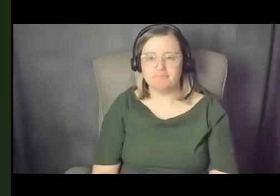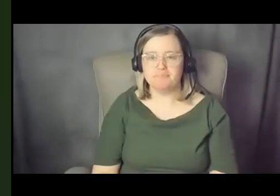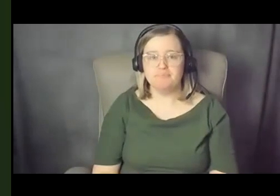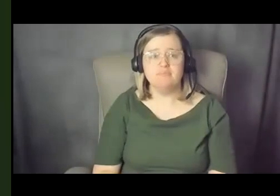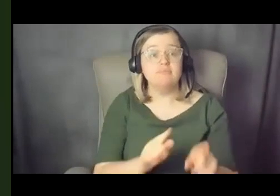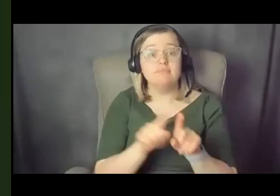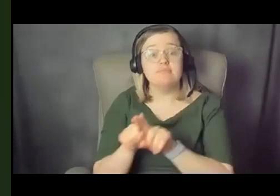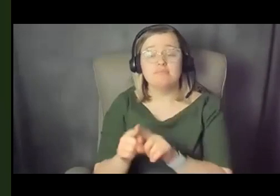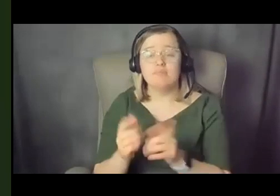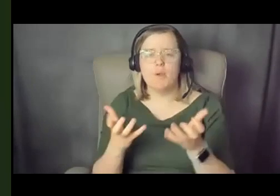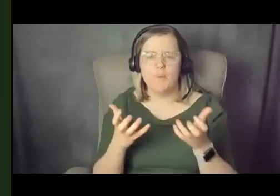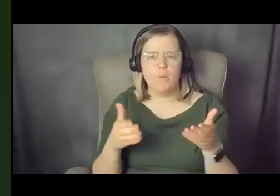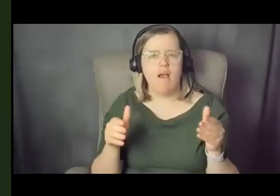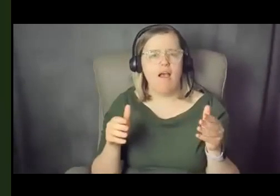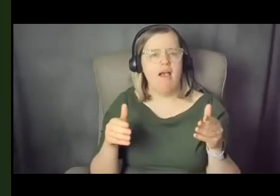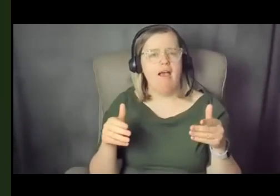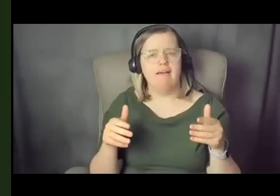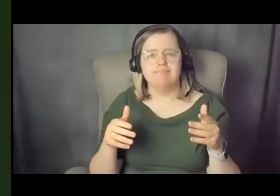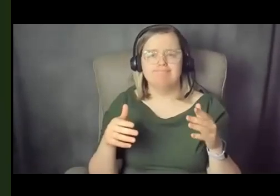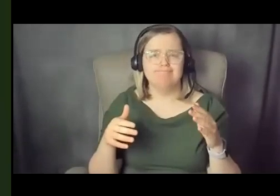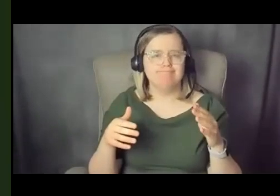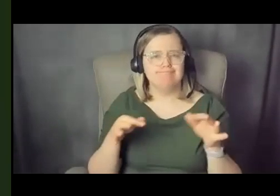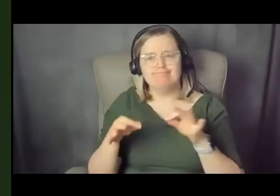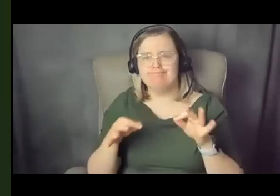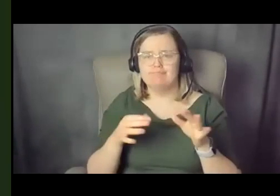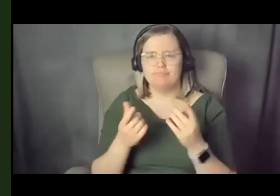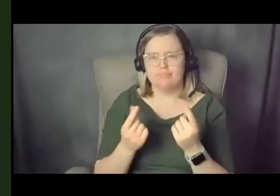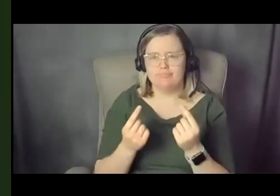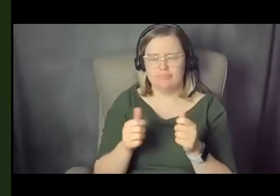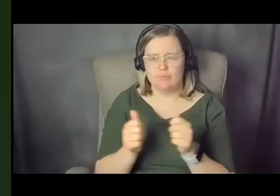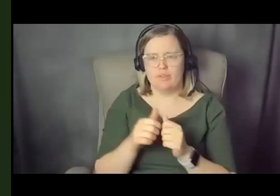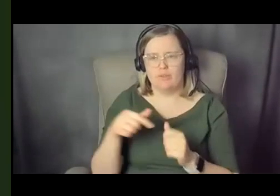I want to introduce the Q&A portion of our meeting.